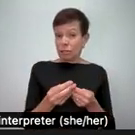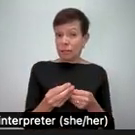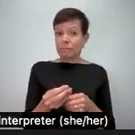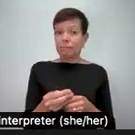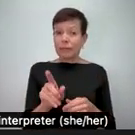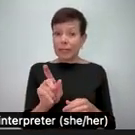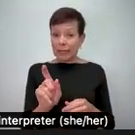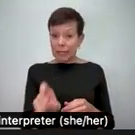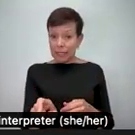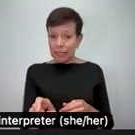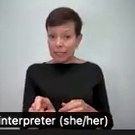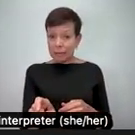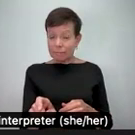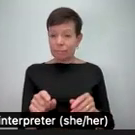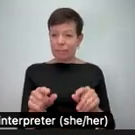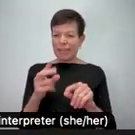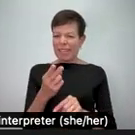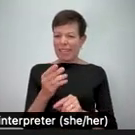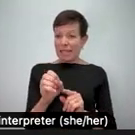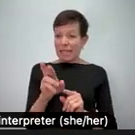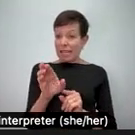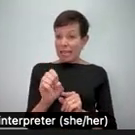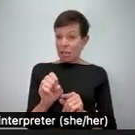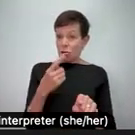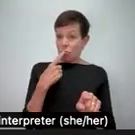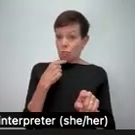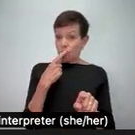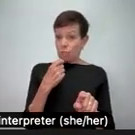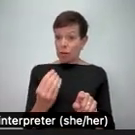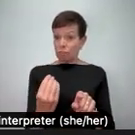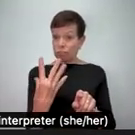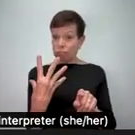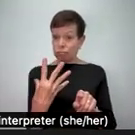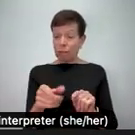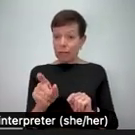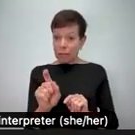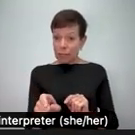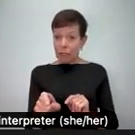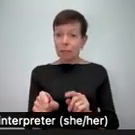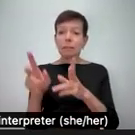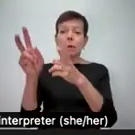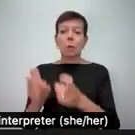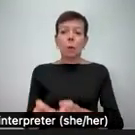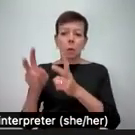just over here highlighted in red. You'll be able to click those for automatic downloads.